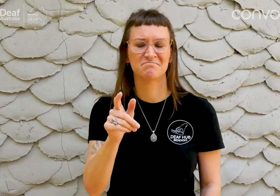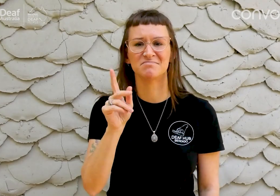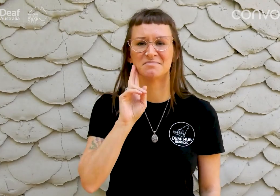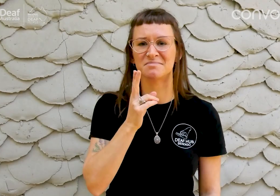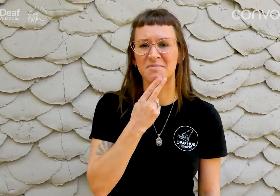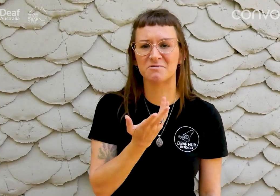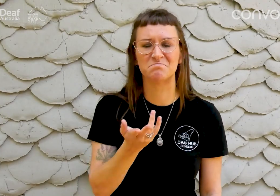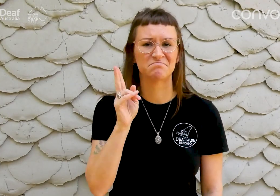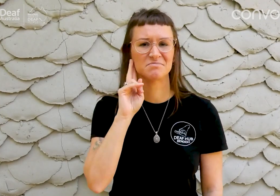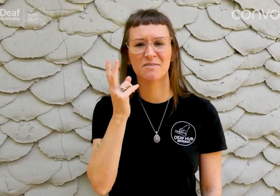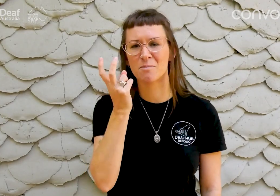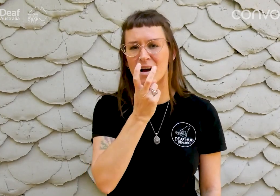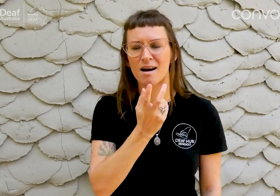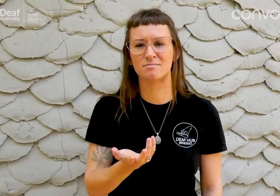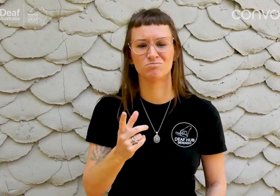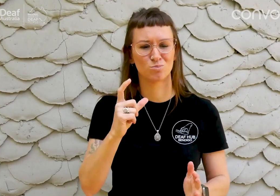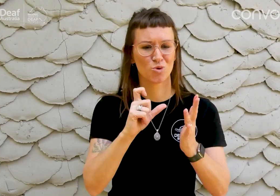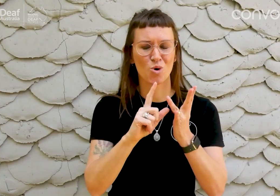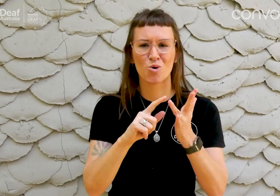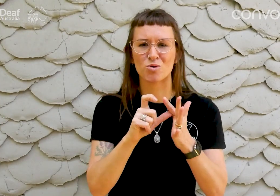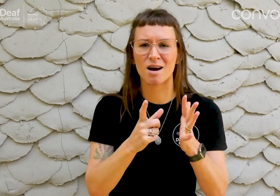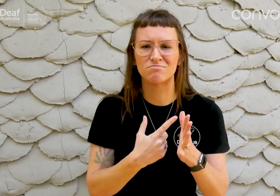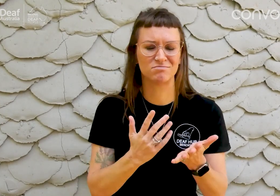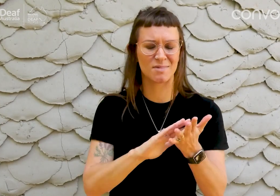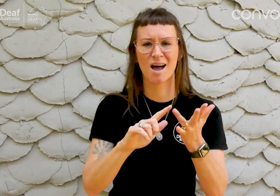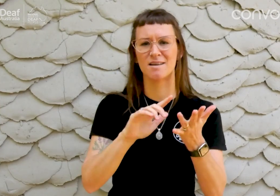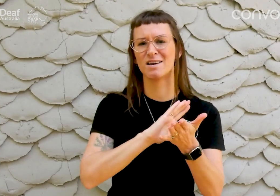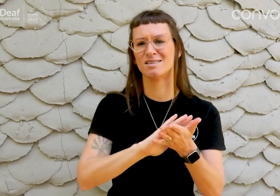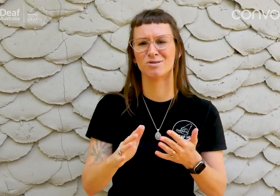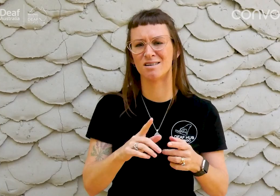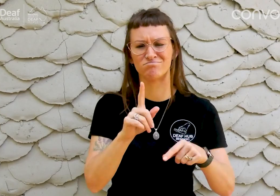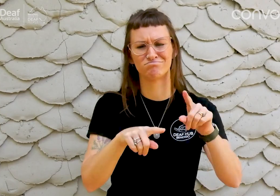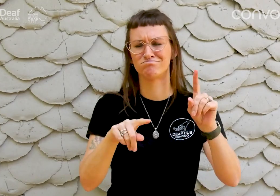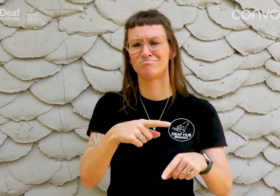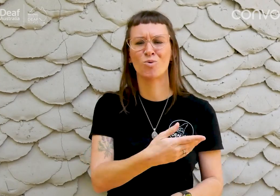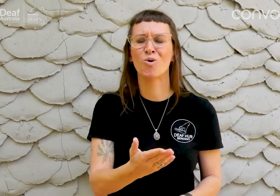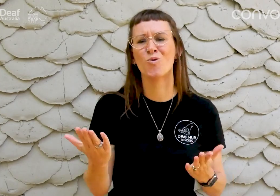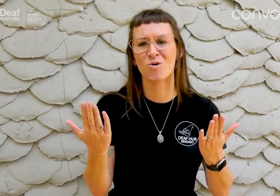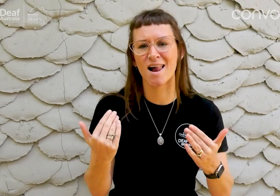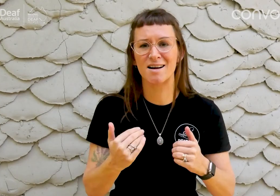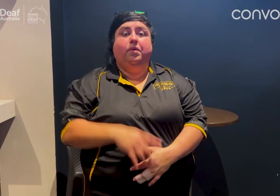It doesn’t matter if you’re Deaf, Deaf blind, a Coda or hard of hearing, everyone’s welcome.